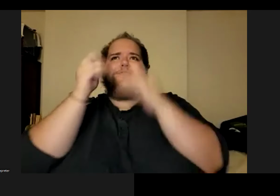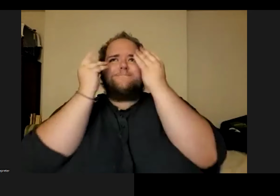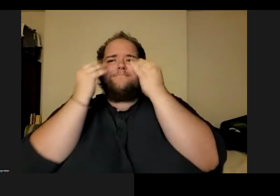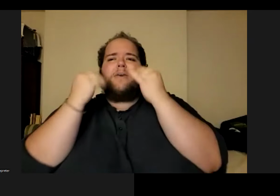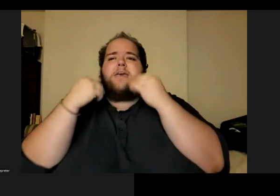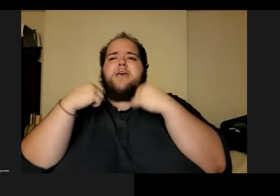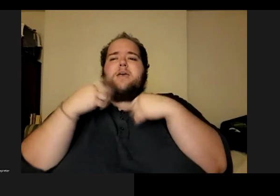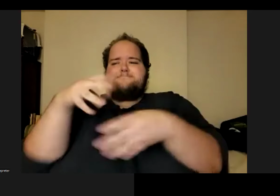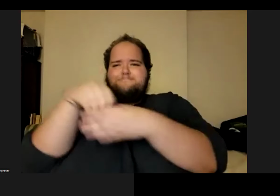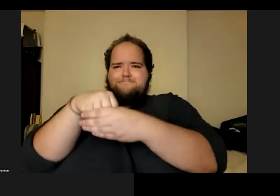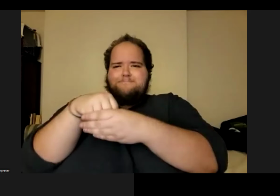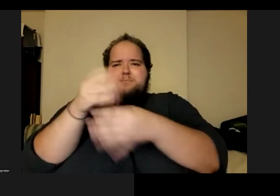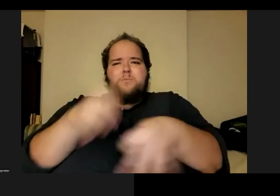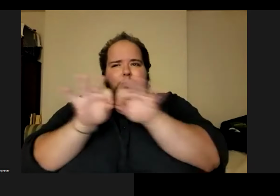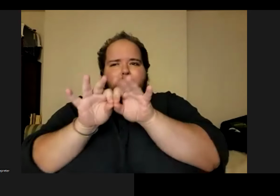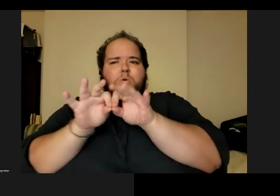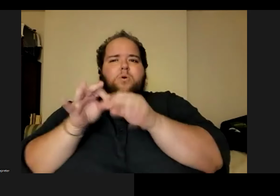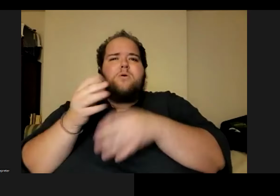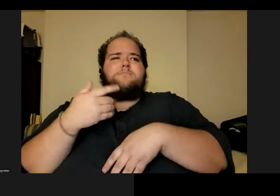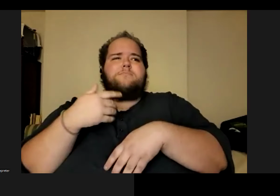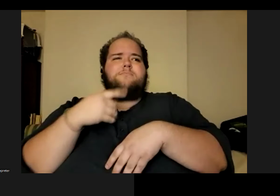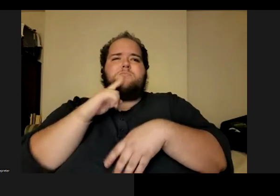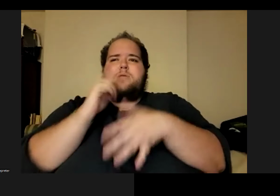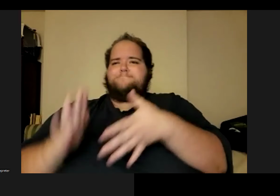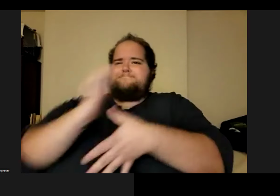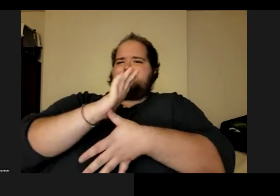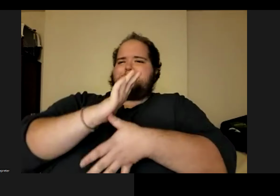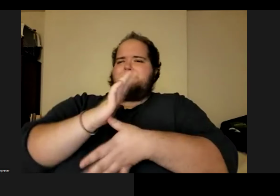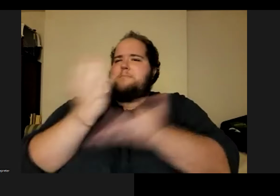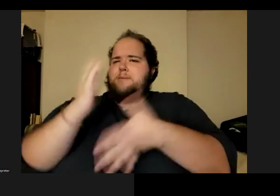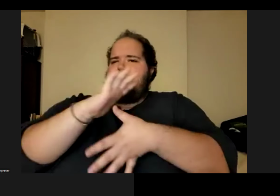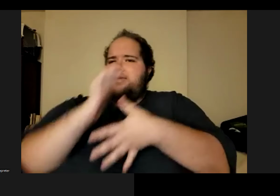And what you want to highlight. might be different depending on the